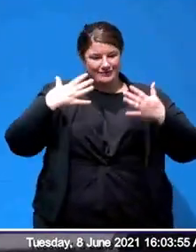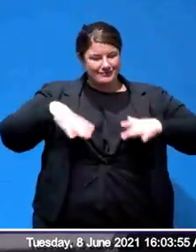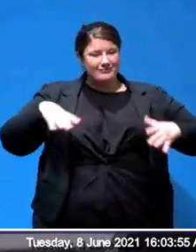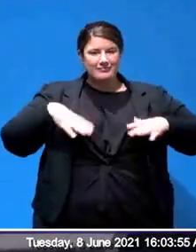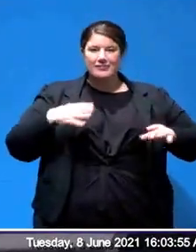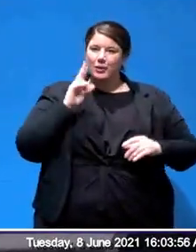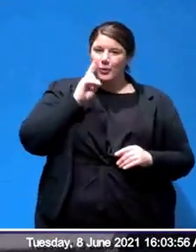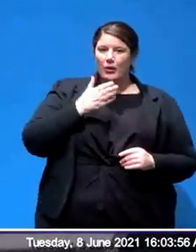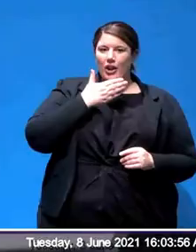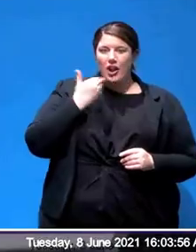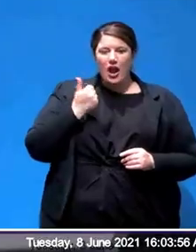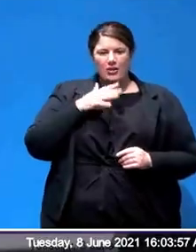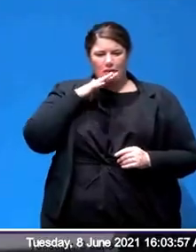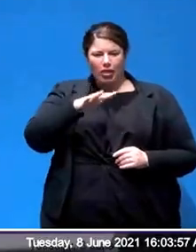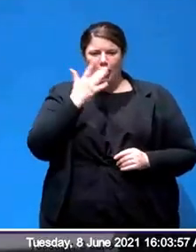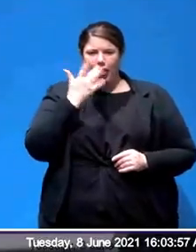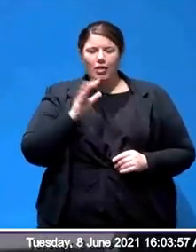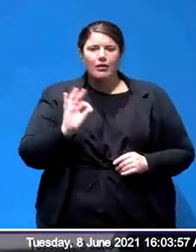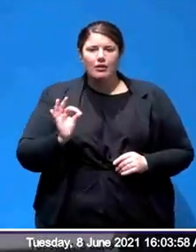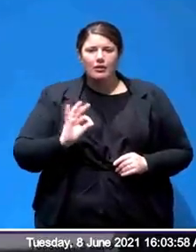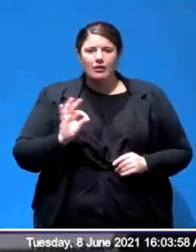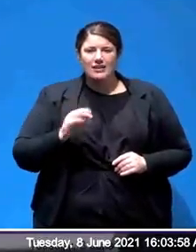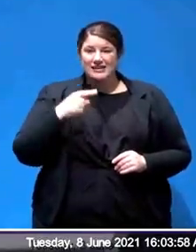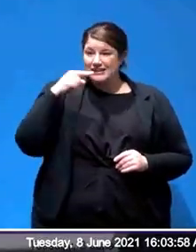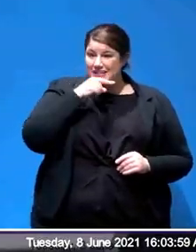breath, having their teeth brushed, having their hair brushed, actually